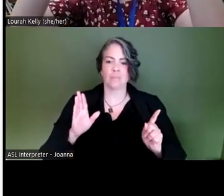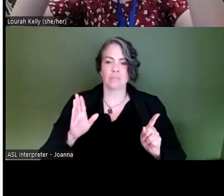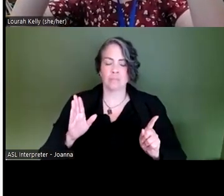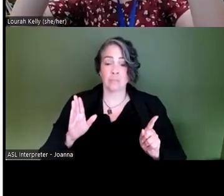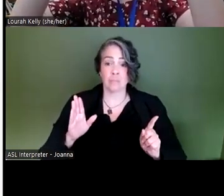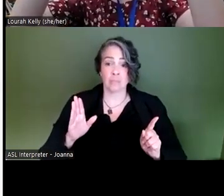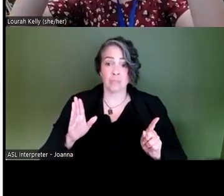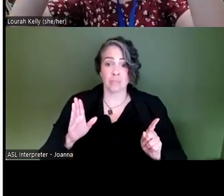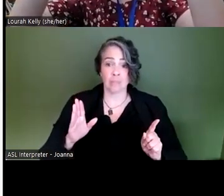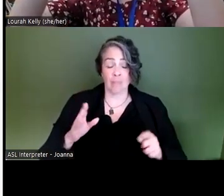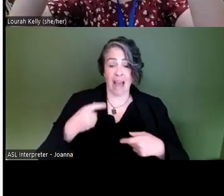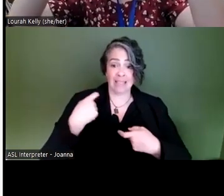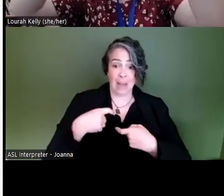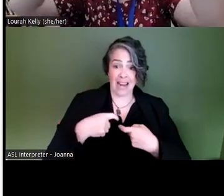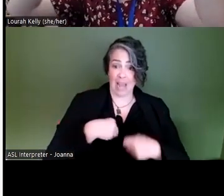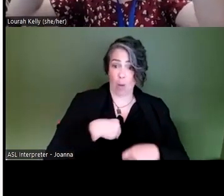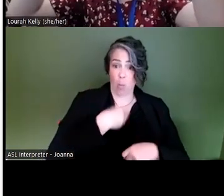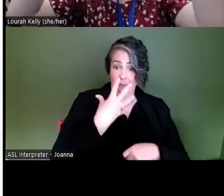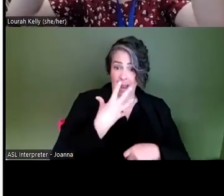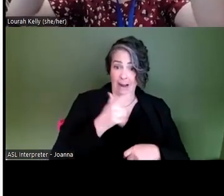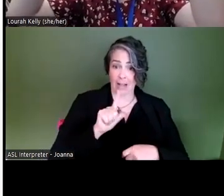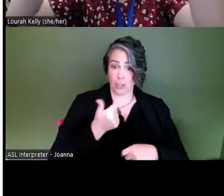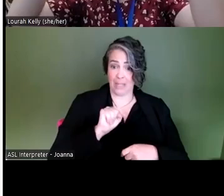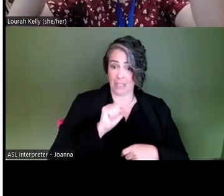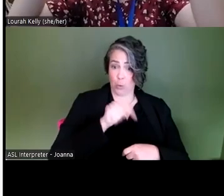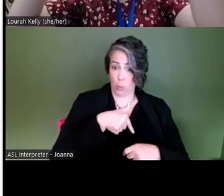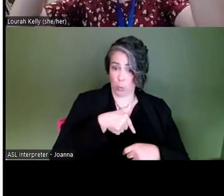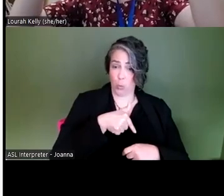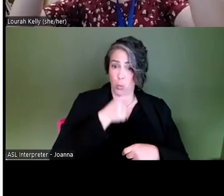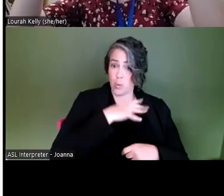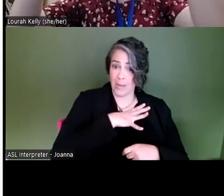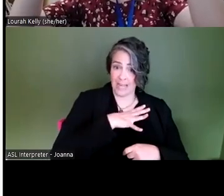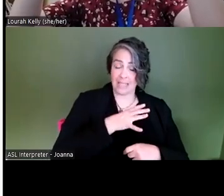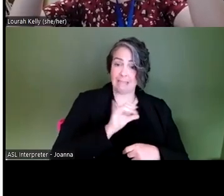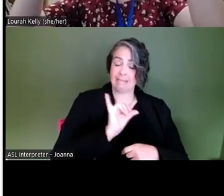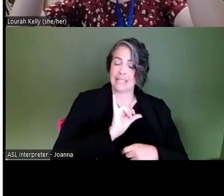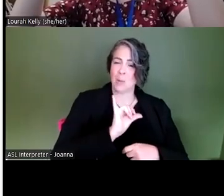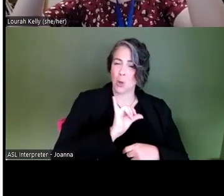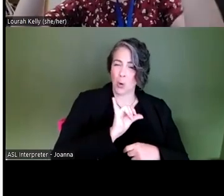gay and bisexual women were similarly high, followed by Black lesbian, gay, bisexual women,